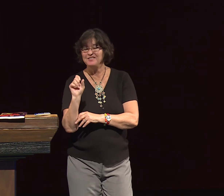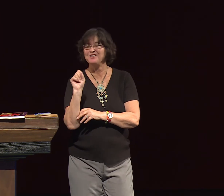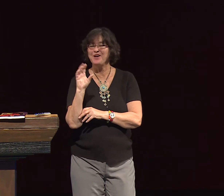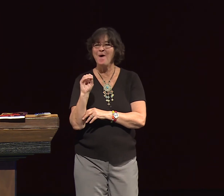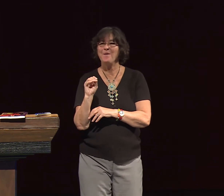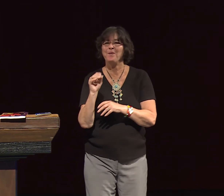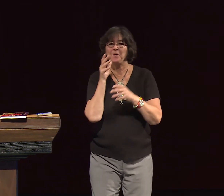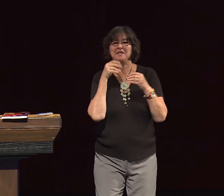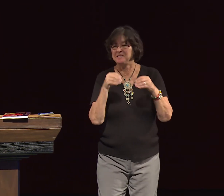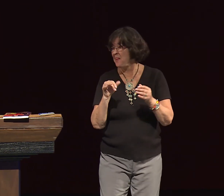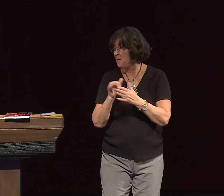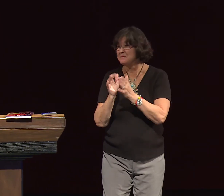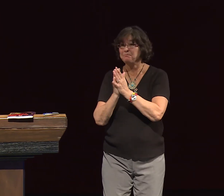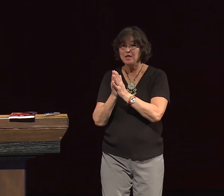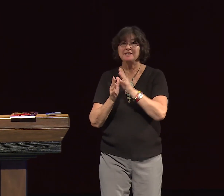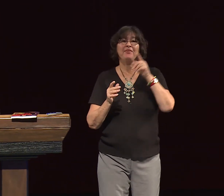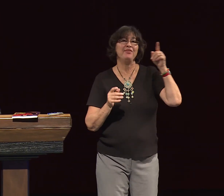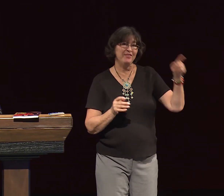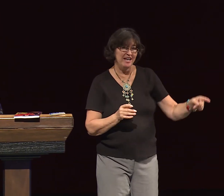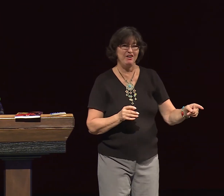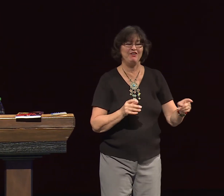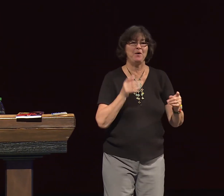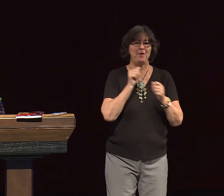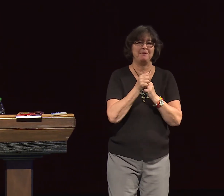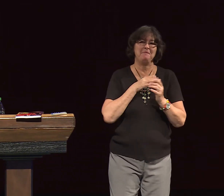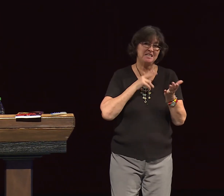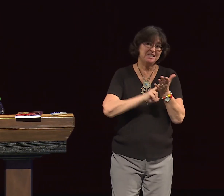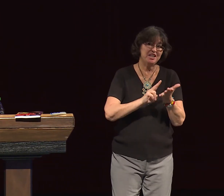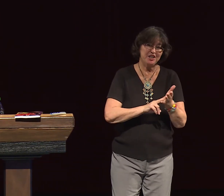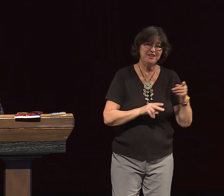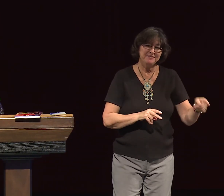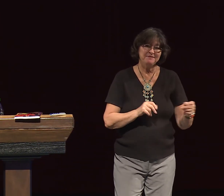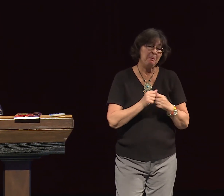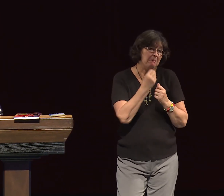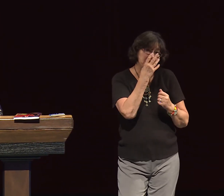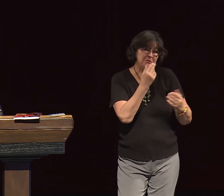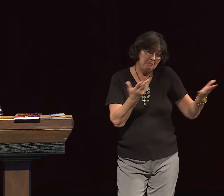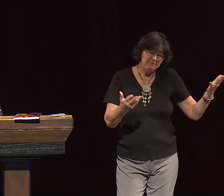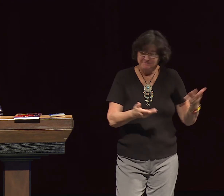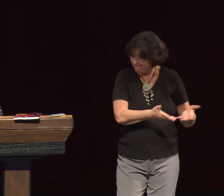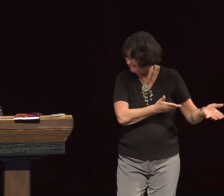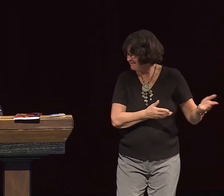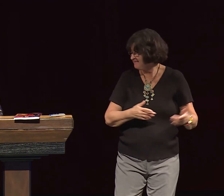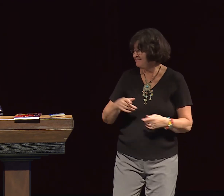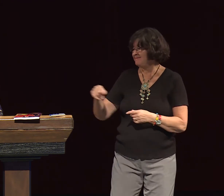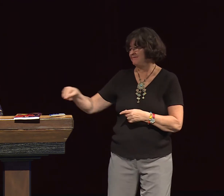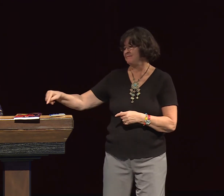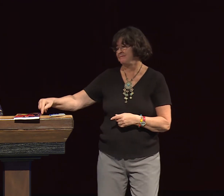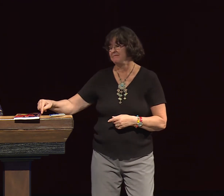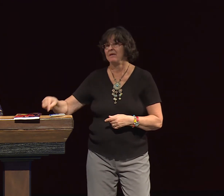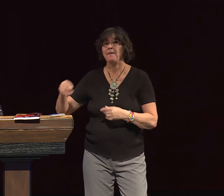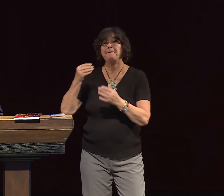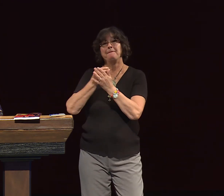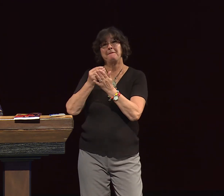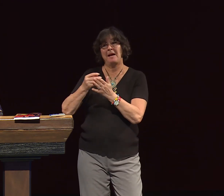So I'll be selling my books there, um, with my autograph.